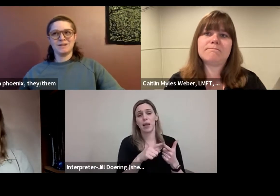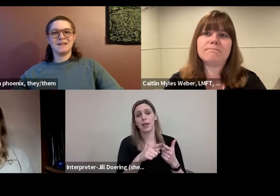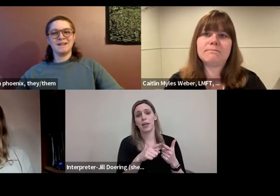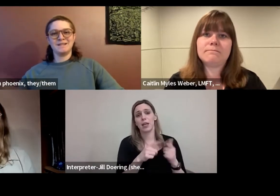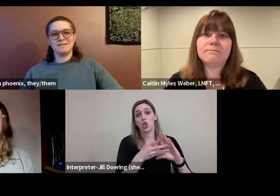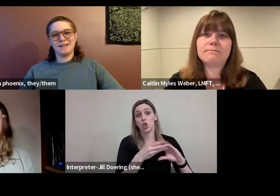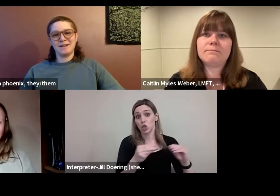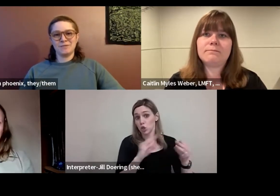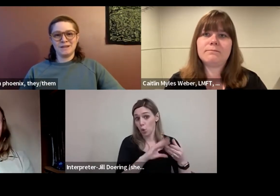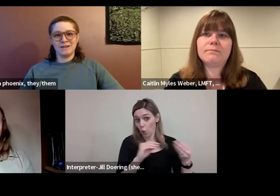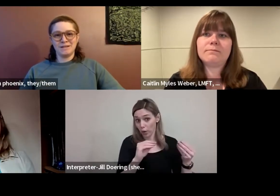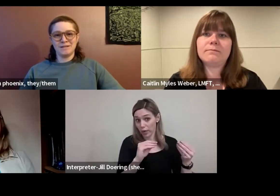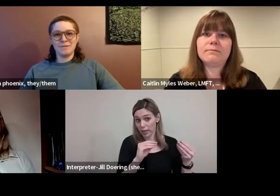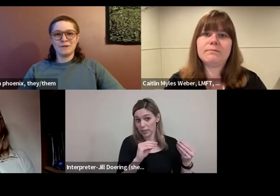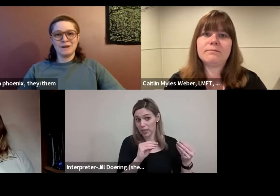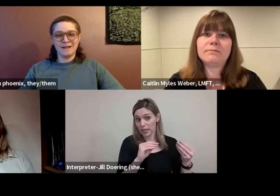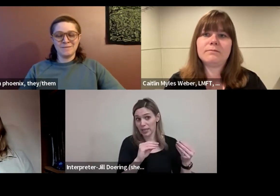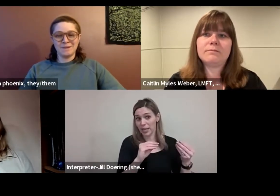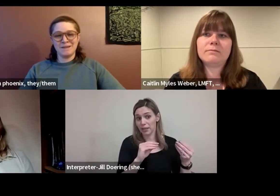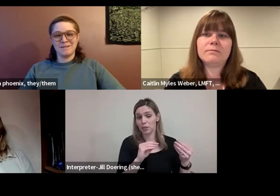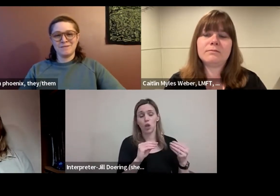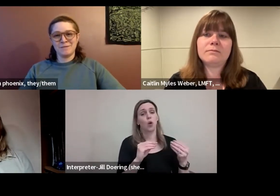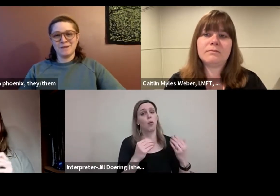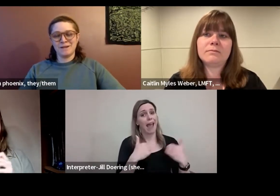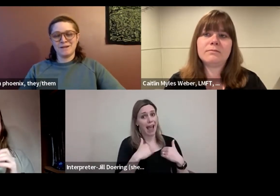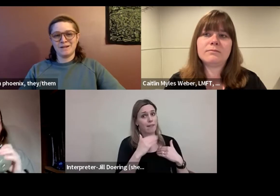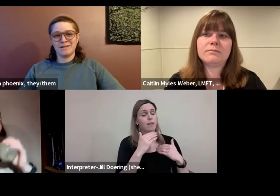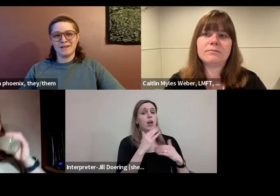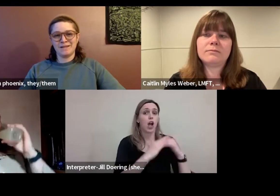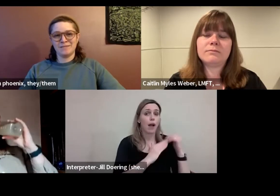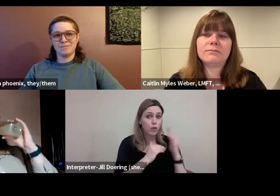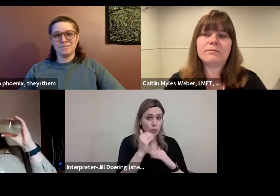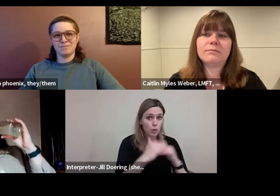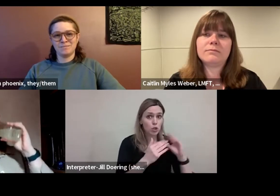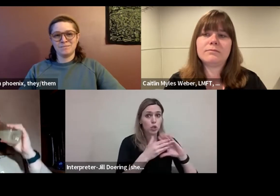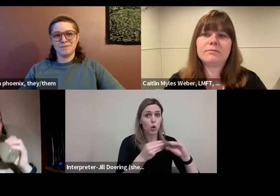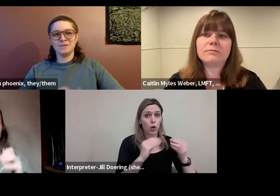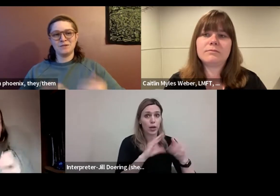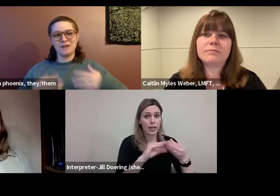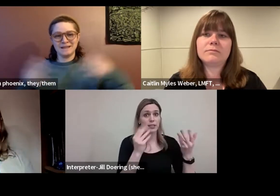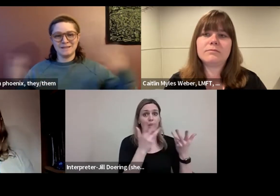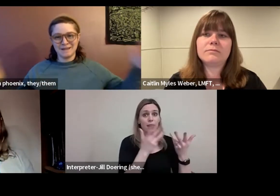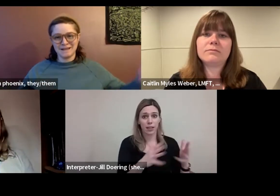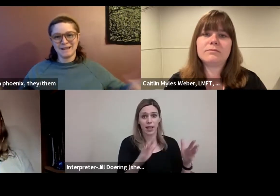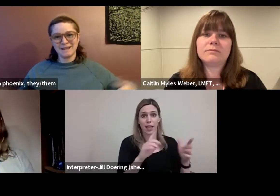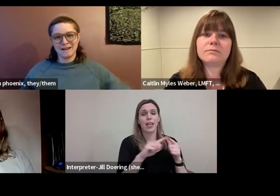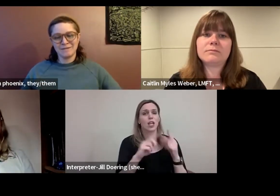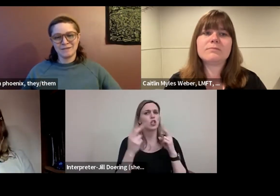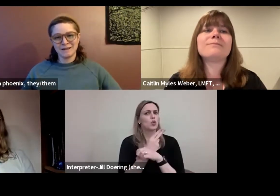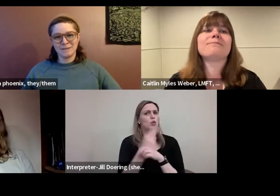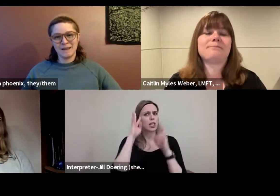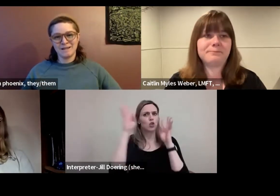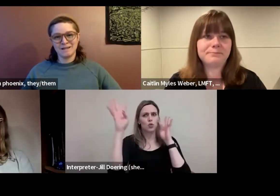that are really comforting and maybe even familiar and using creativity to kind of expand